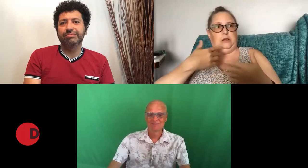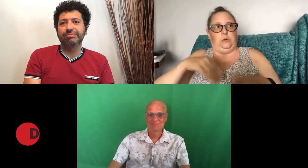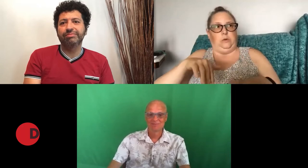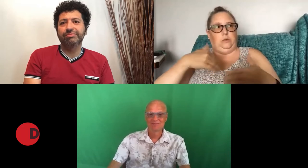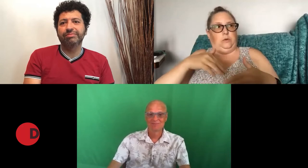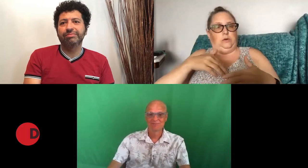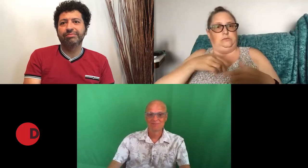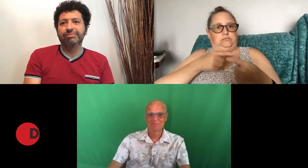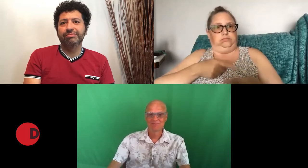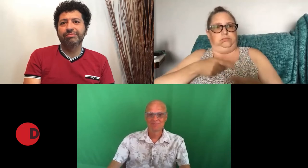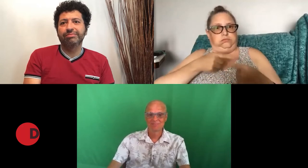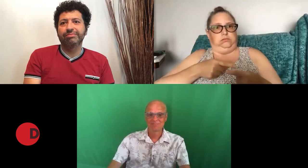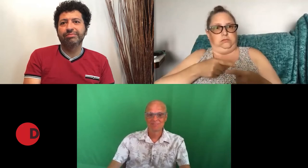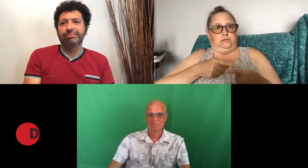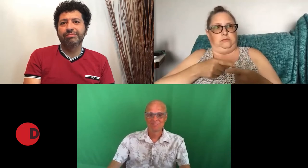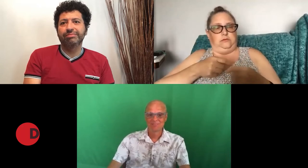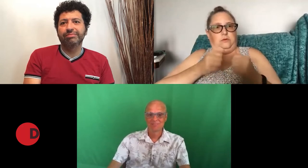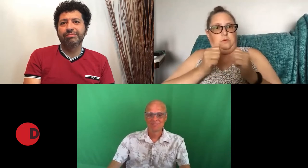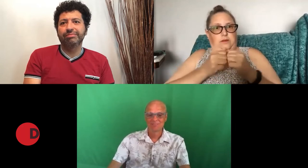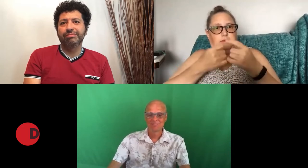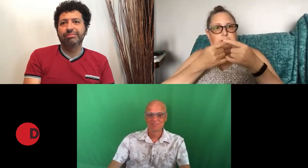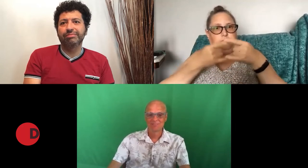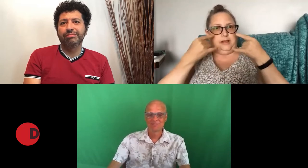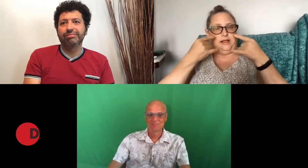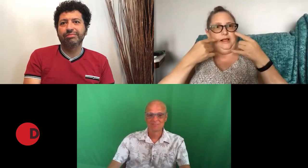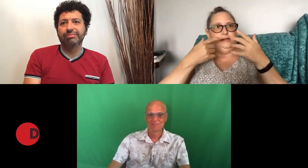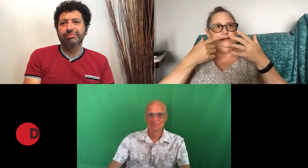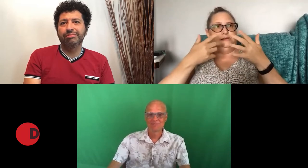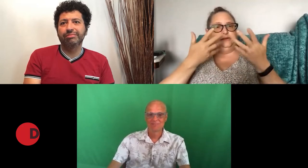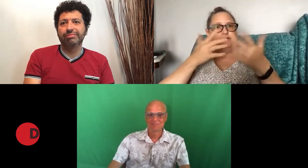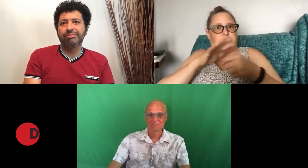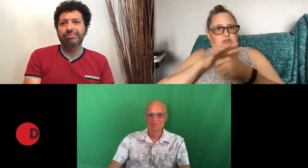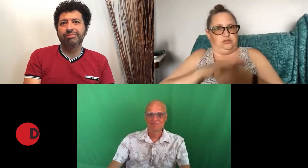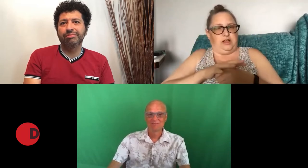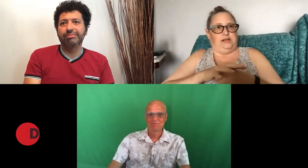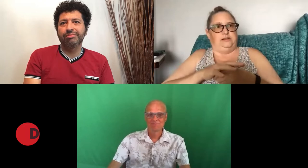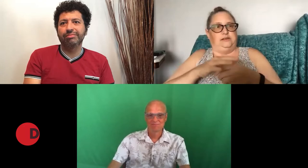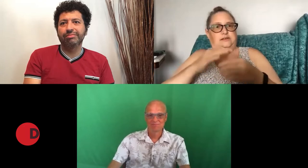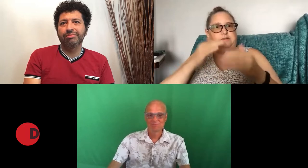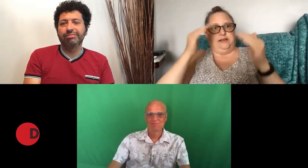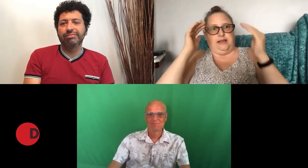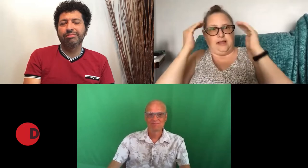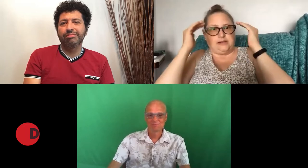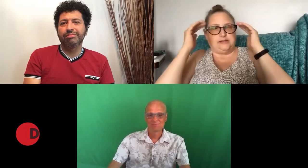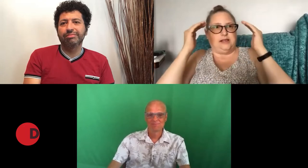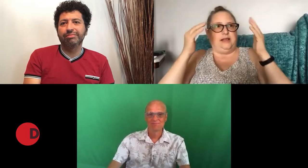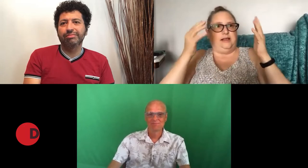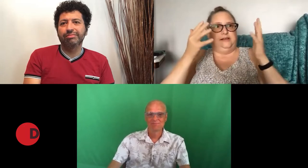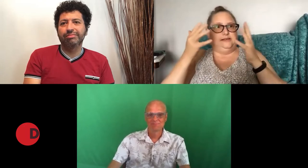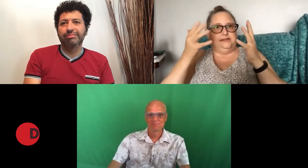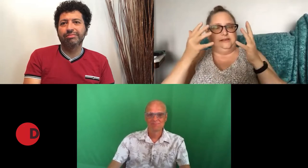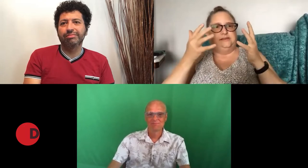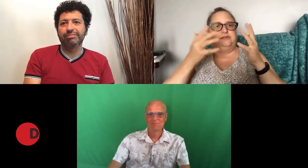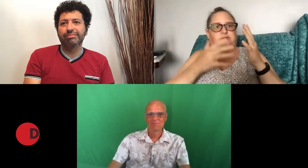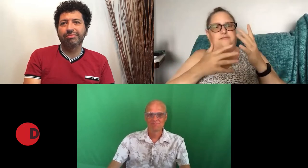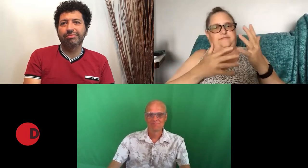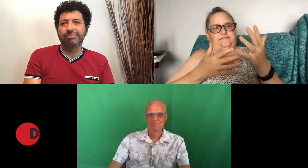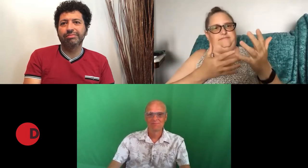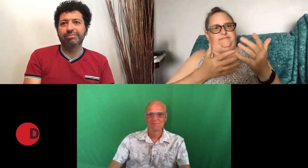I felt inside struggling with masks, the stress and anxiety...